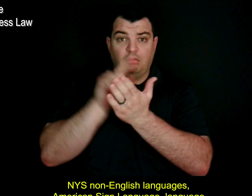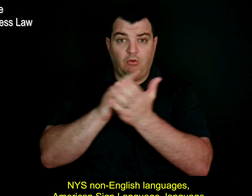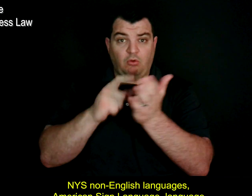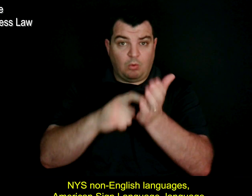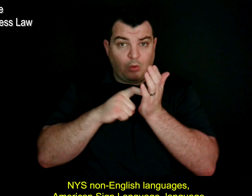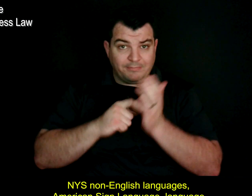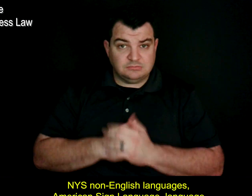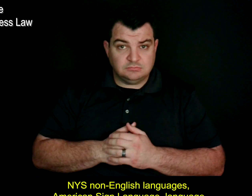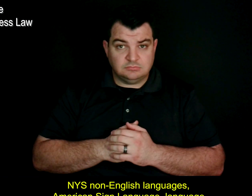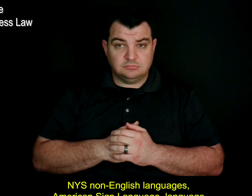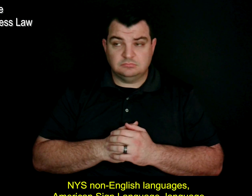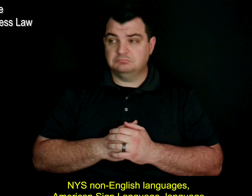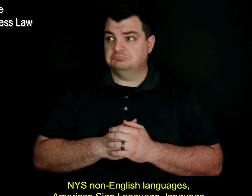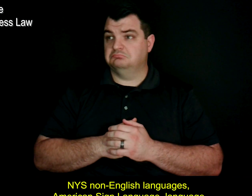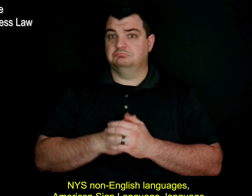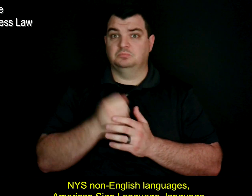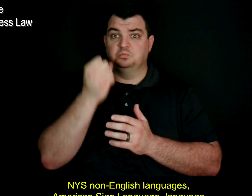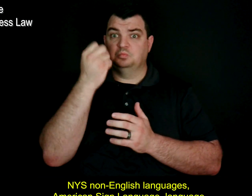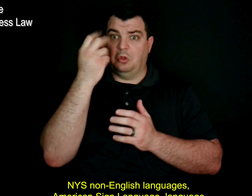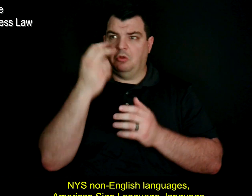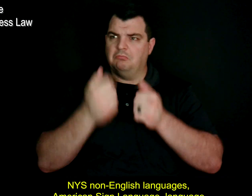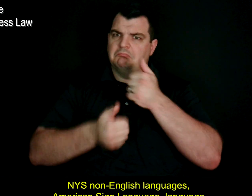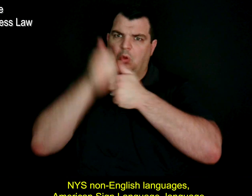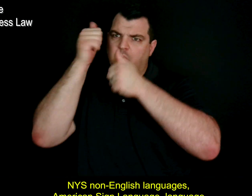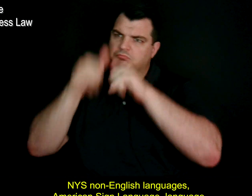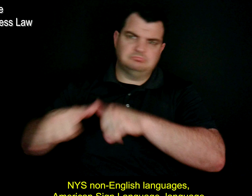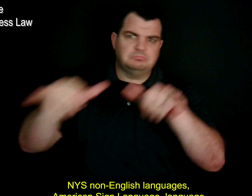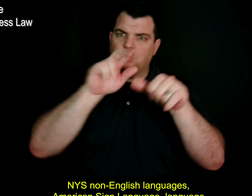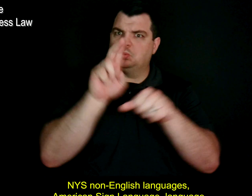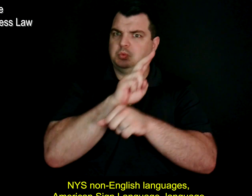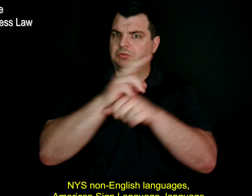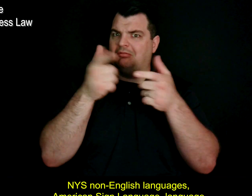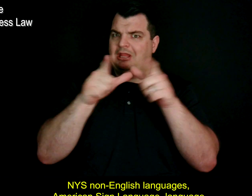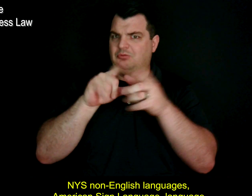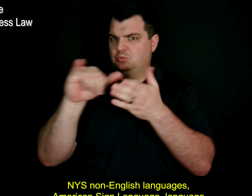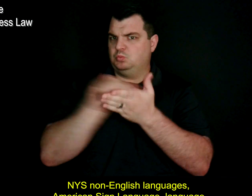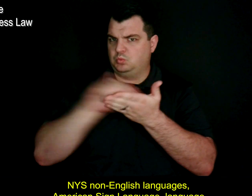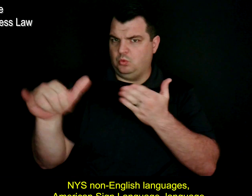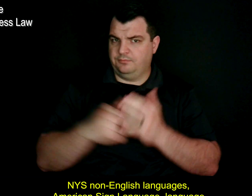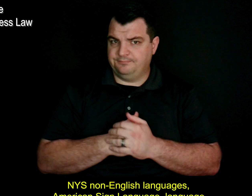NYS non-English languages, American Sign Language, language